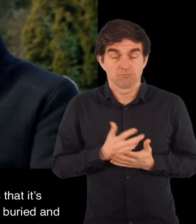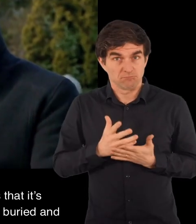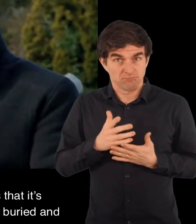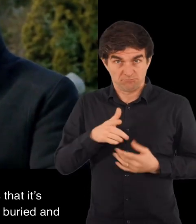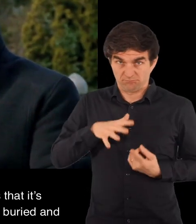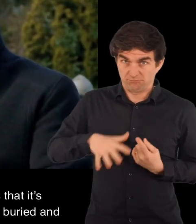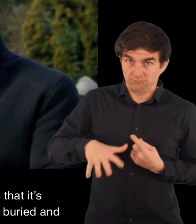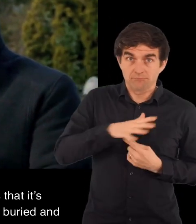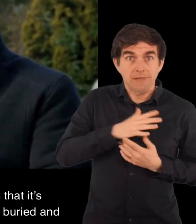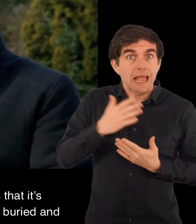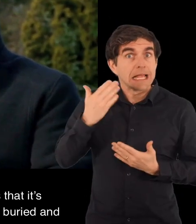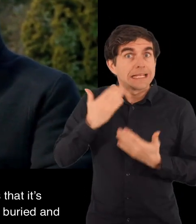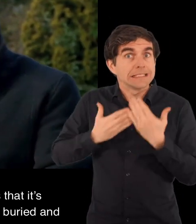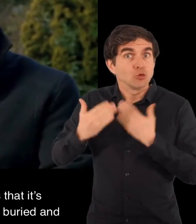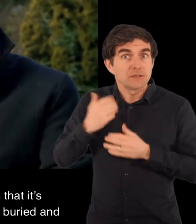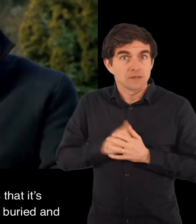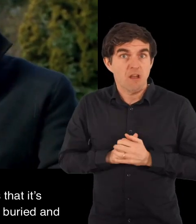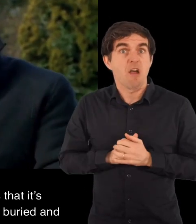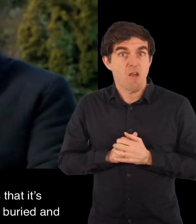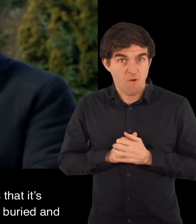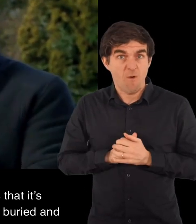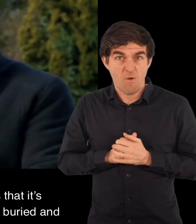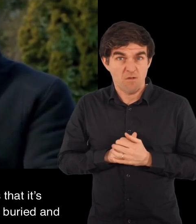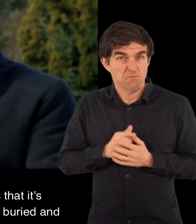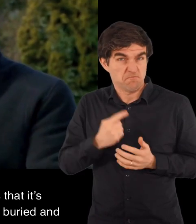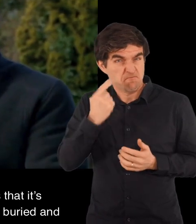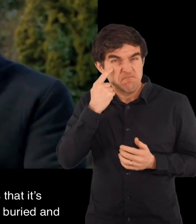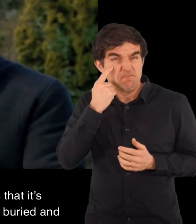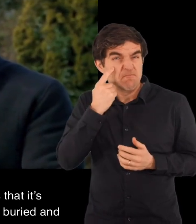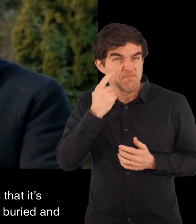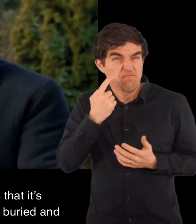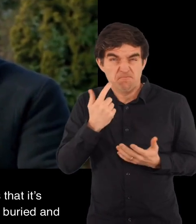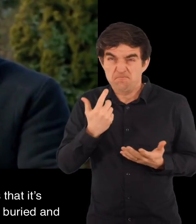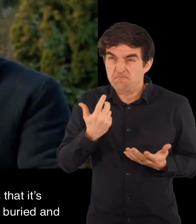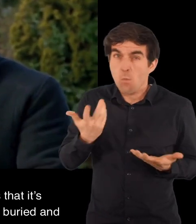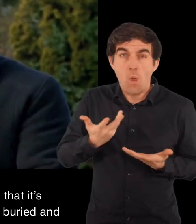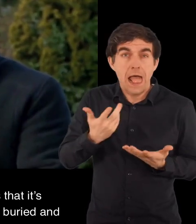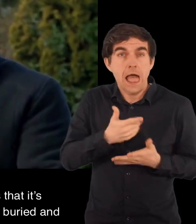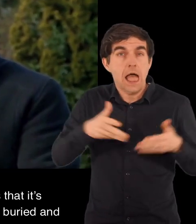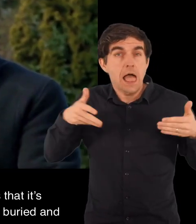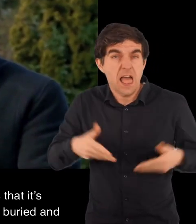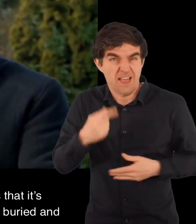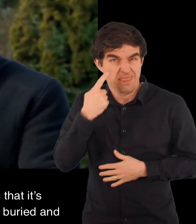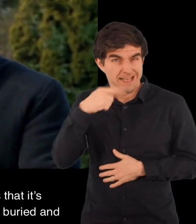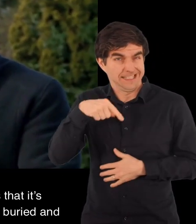The history on the site tells us that it’s possibly here where he's actually buried and